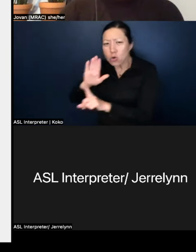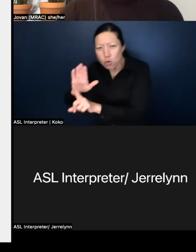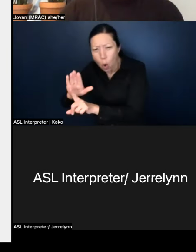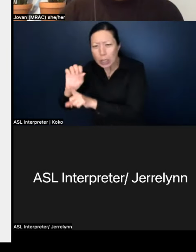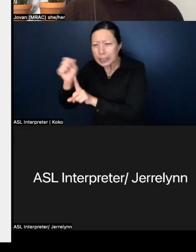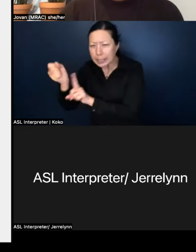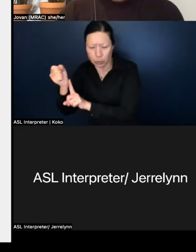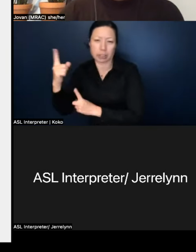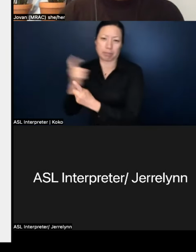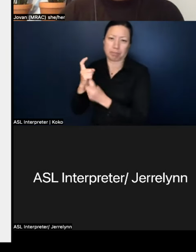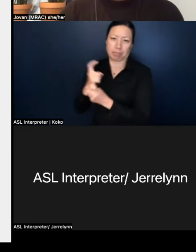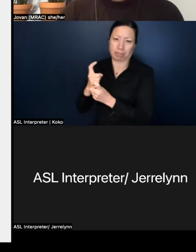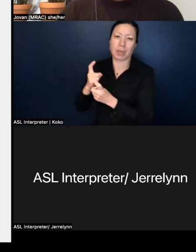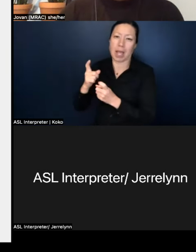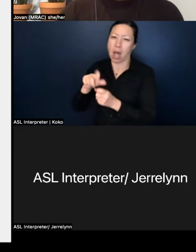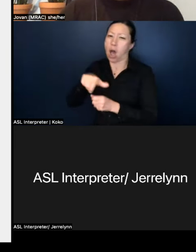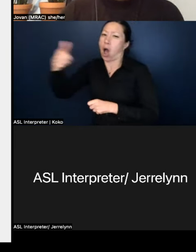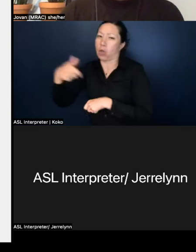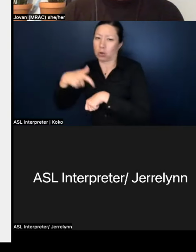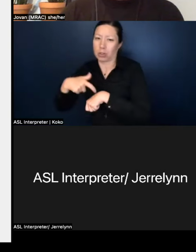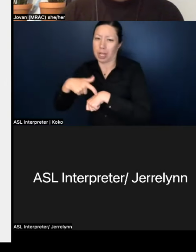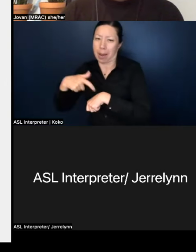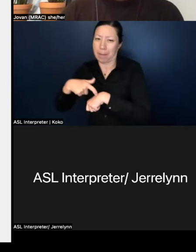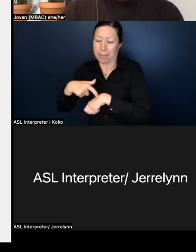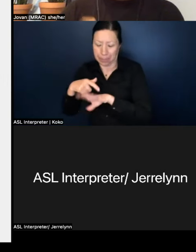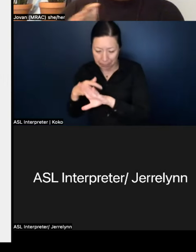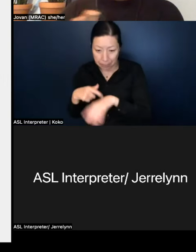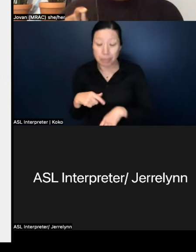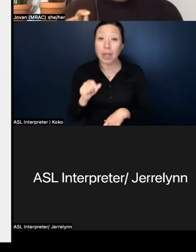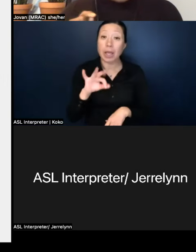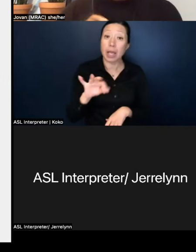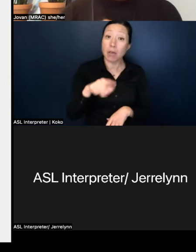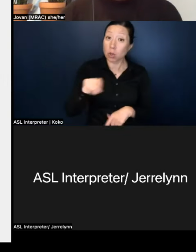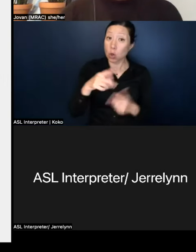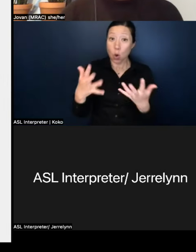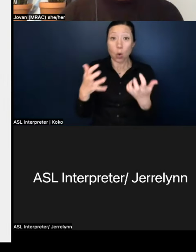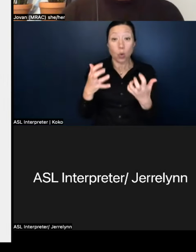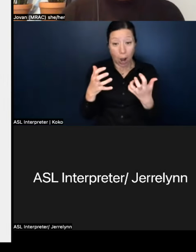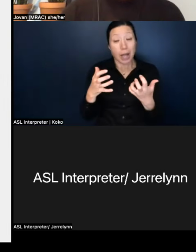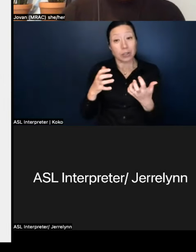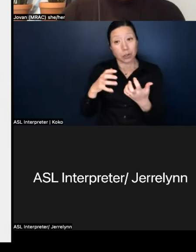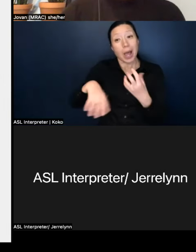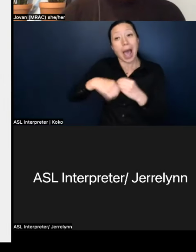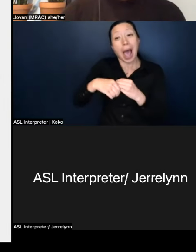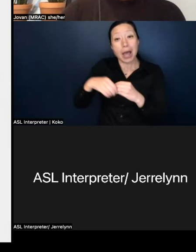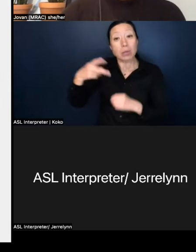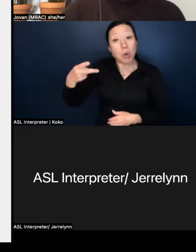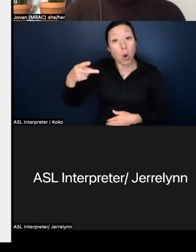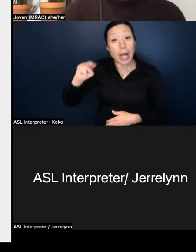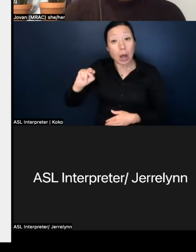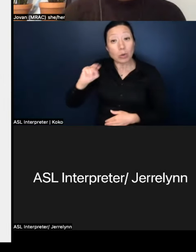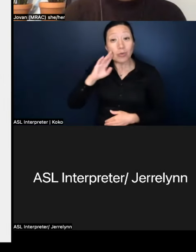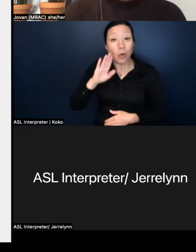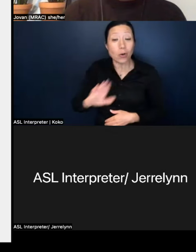If you would like to add your pronouns to your name, you can use the rename feature to do that, okay?